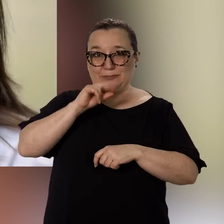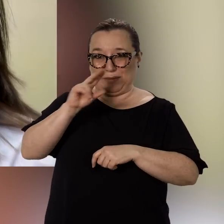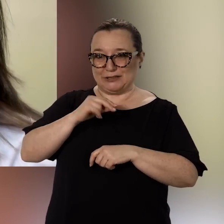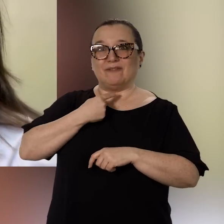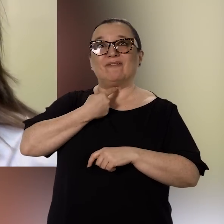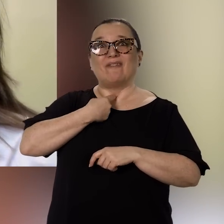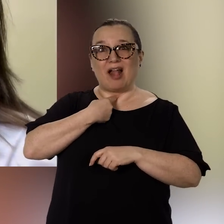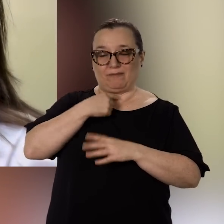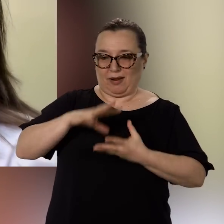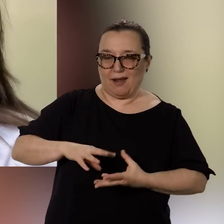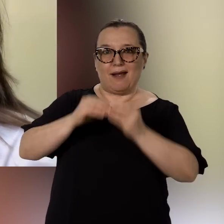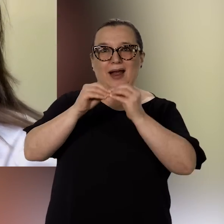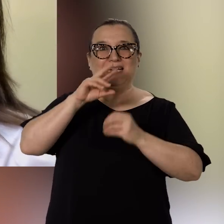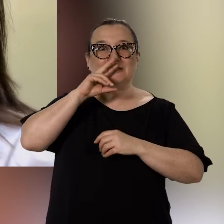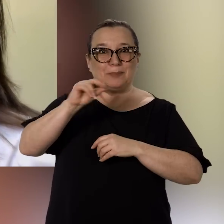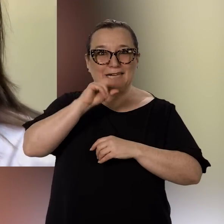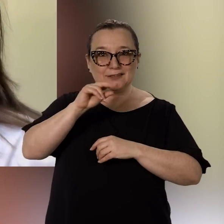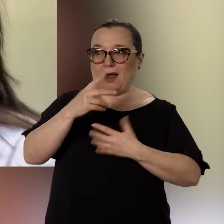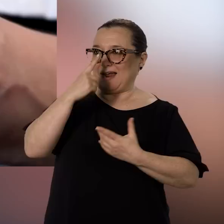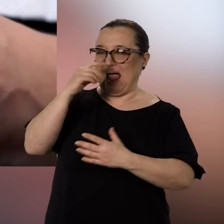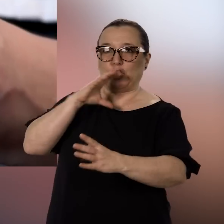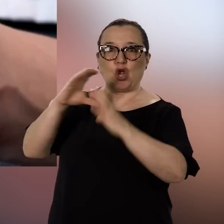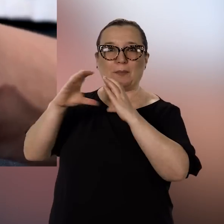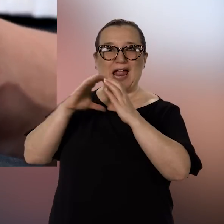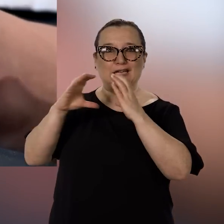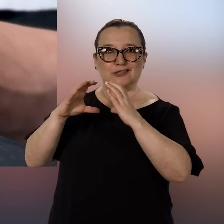how to use their valve. So from not having any speech to suddenly